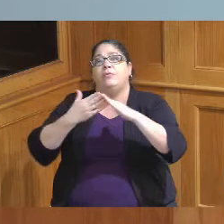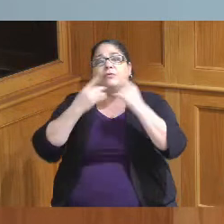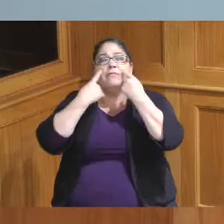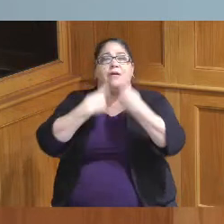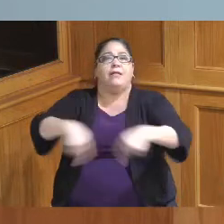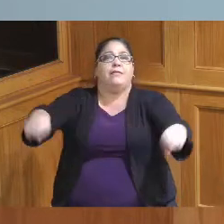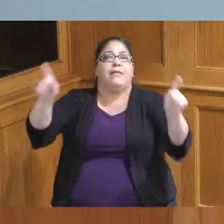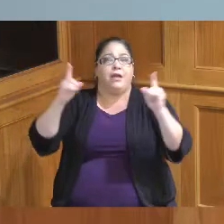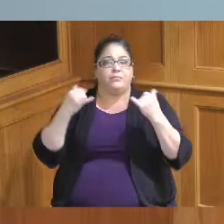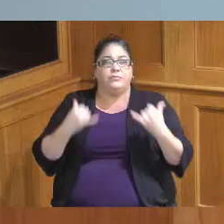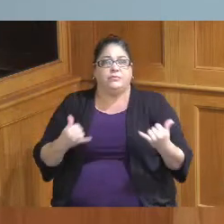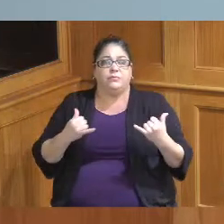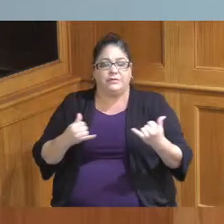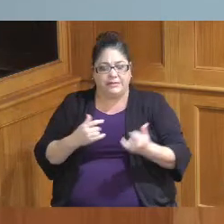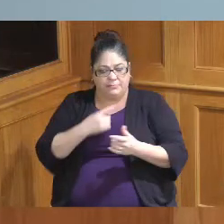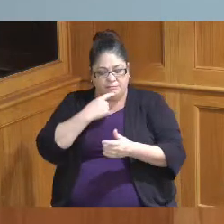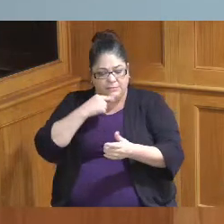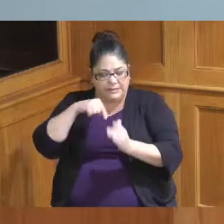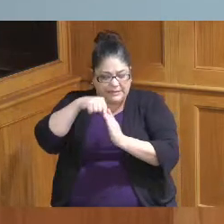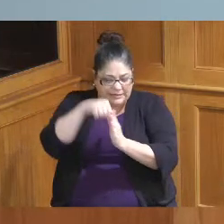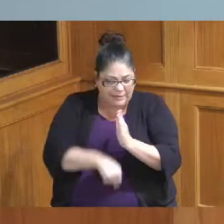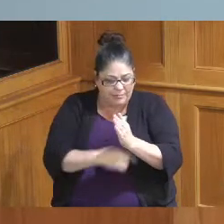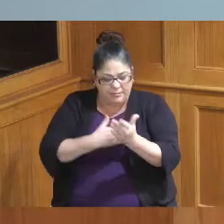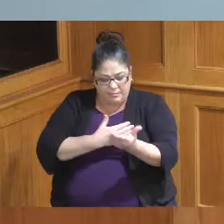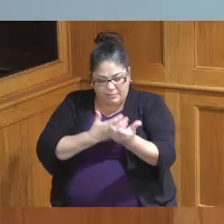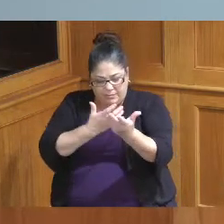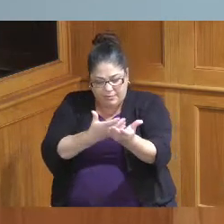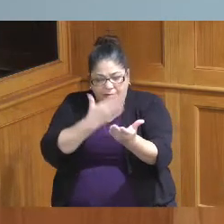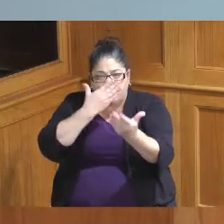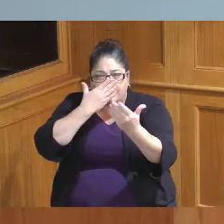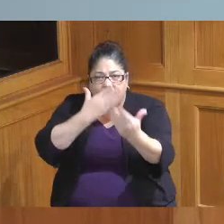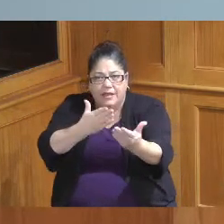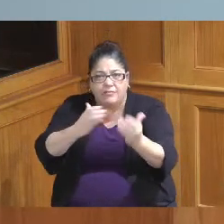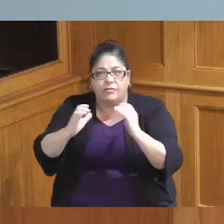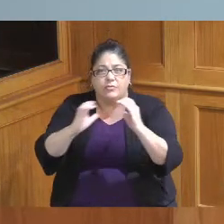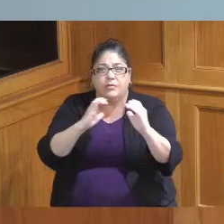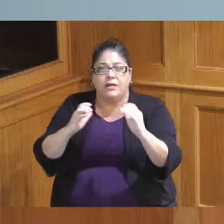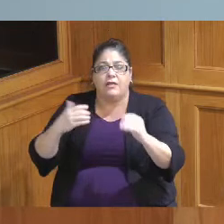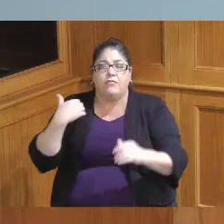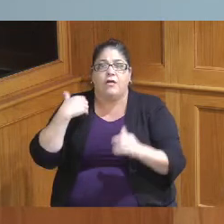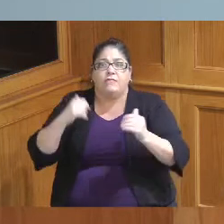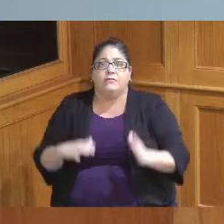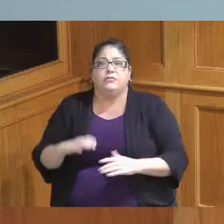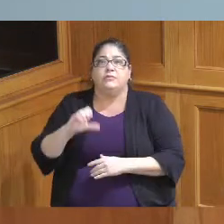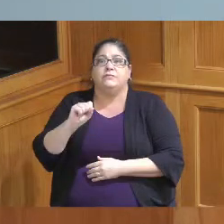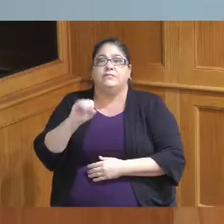extends his deepest gratitude and appreciation to Communications officer Stephanie fights and